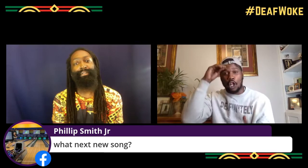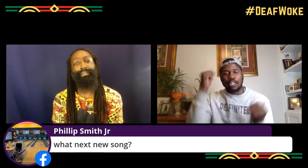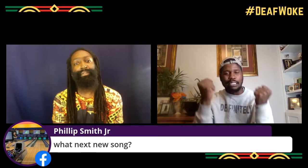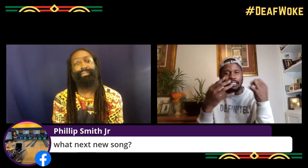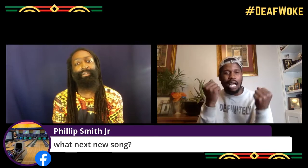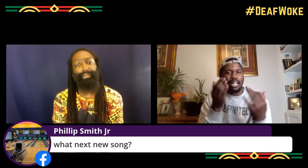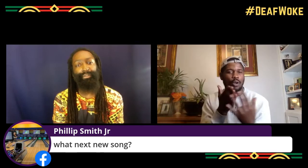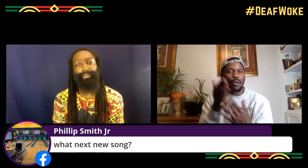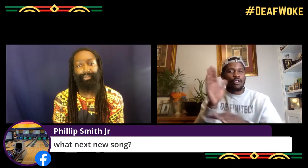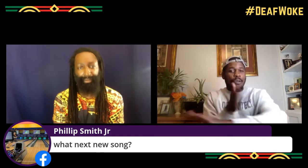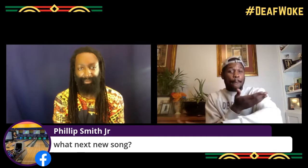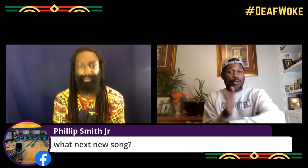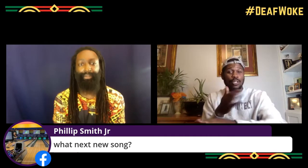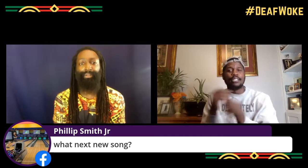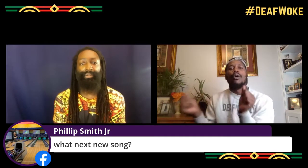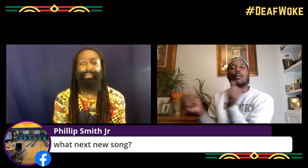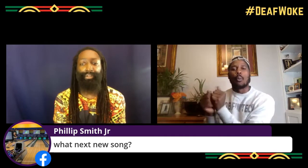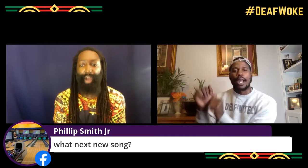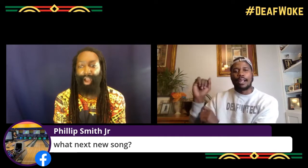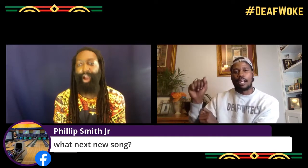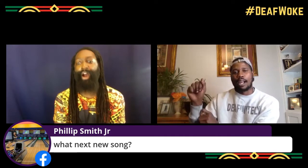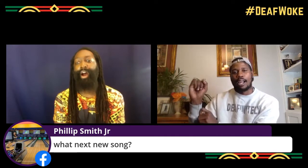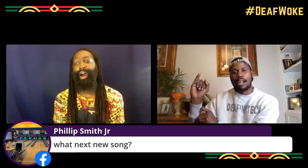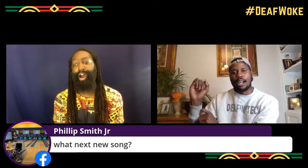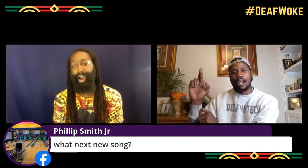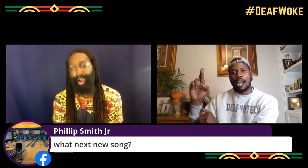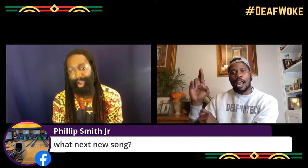I'm kind of exposing people to sign language through music.